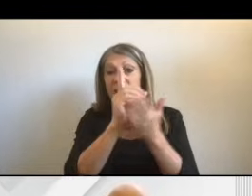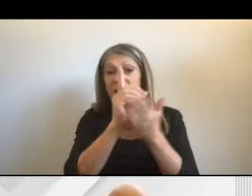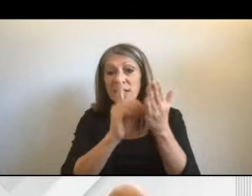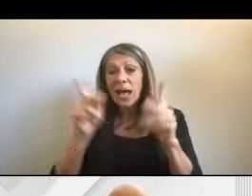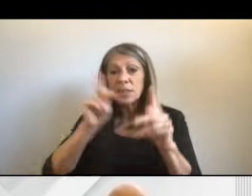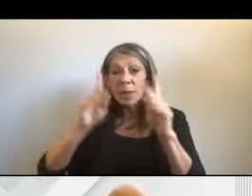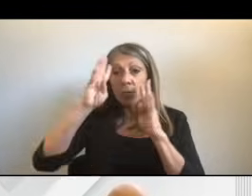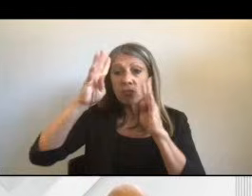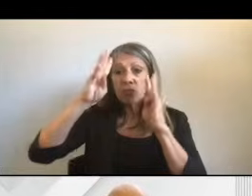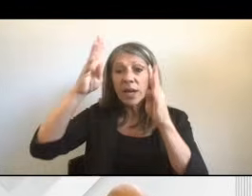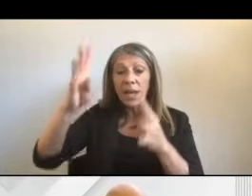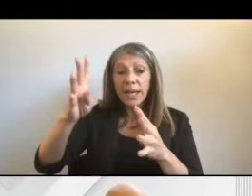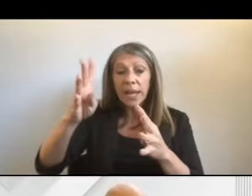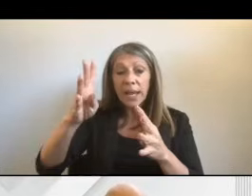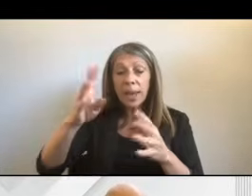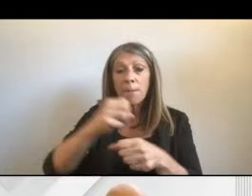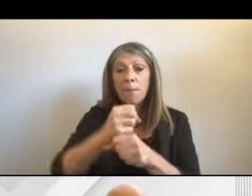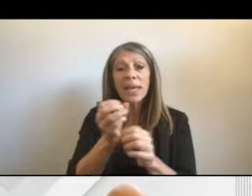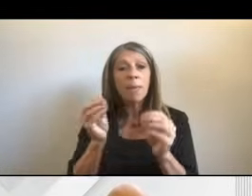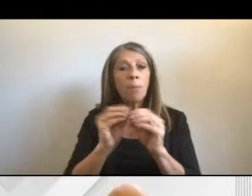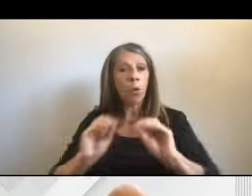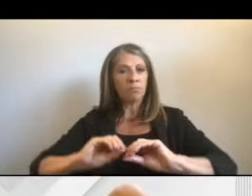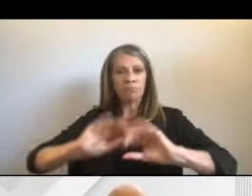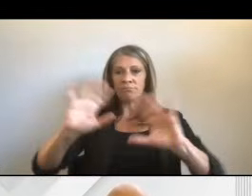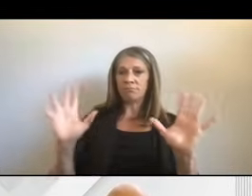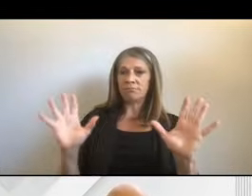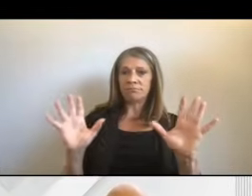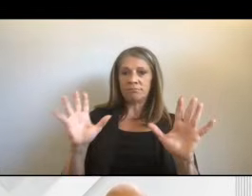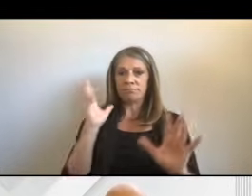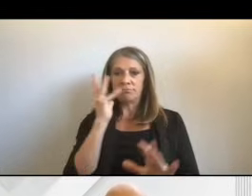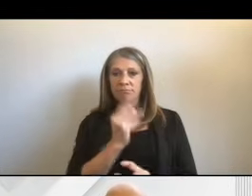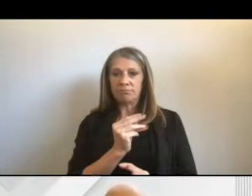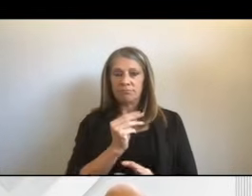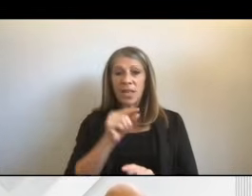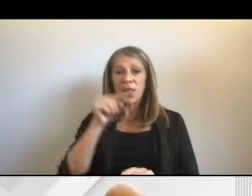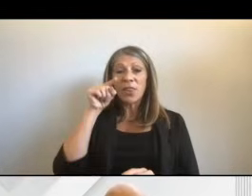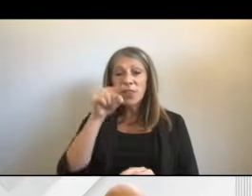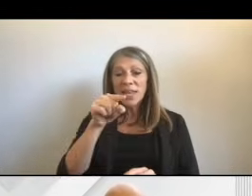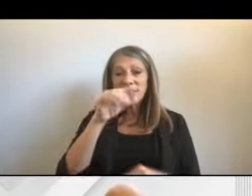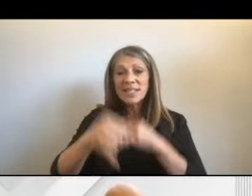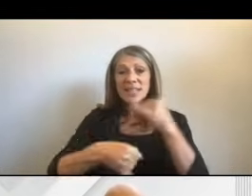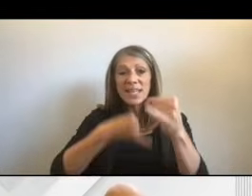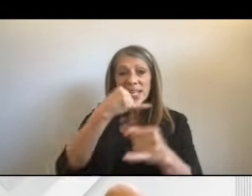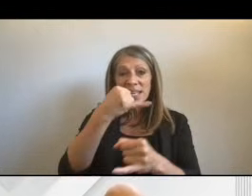to make it more dynamic and all that kind of thing. The international symbol